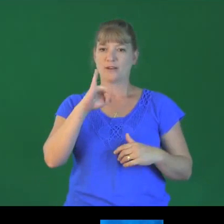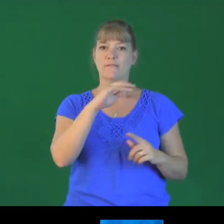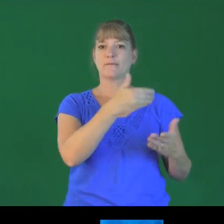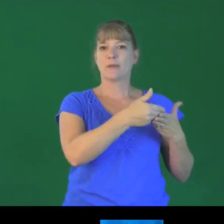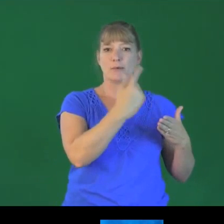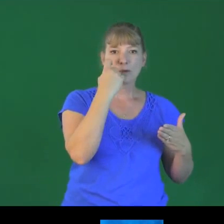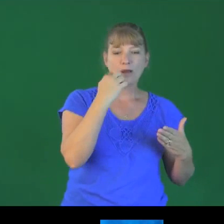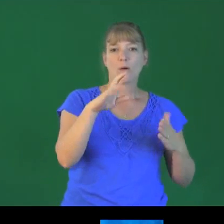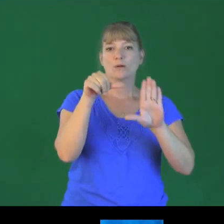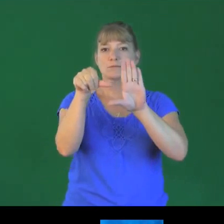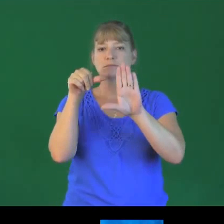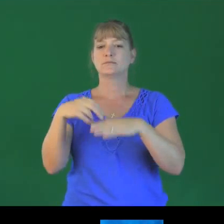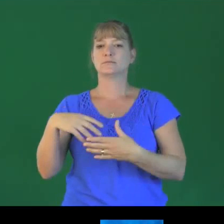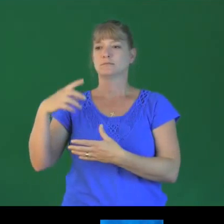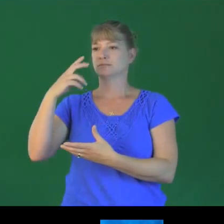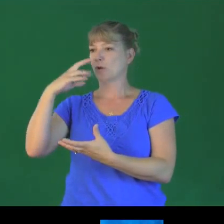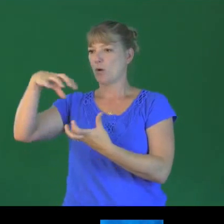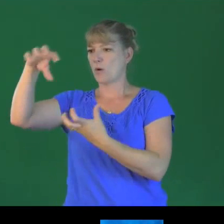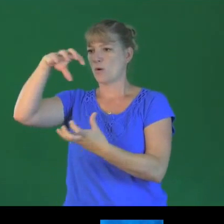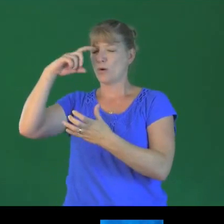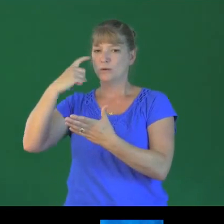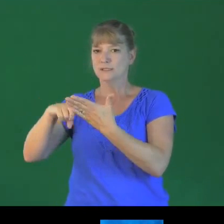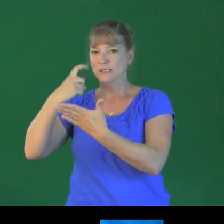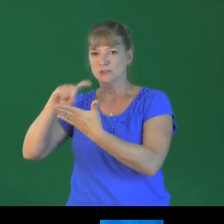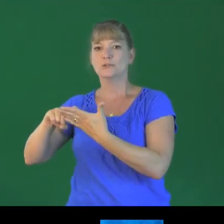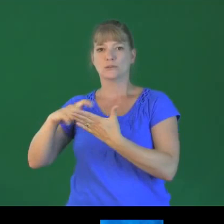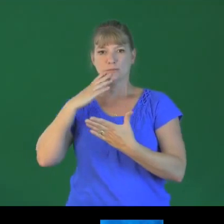or a doorbell or a smoke detector.